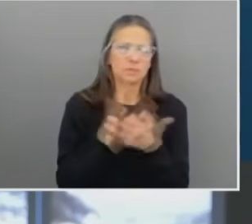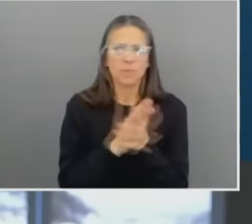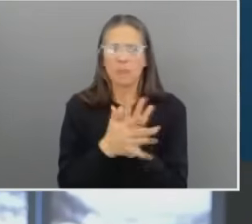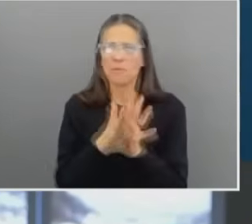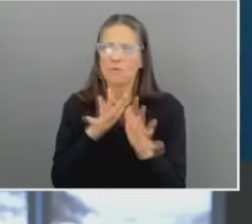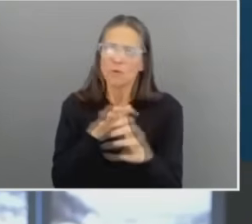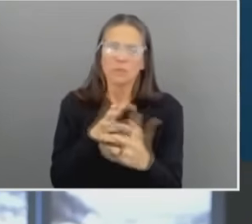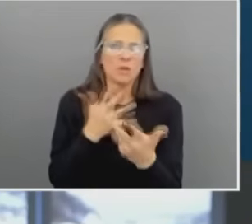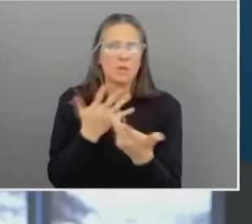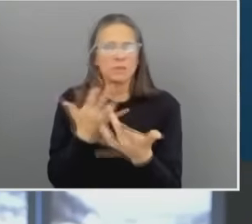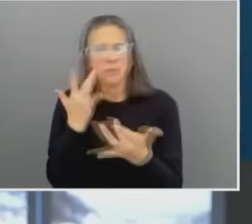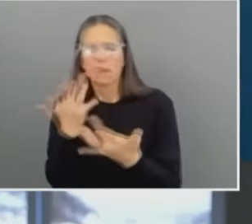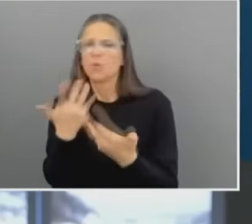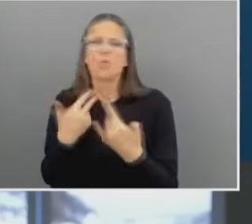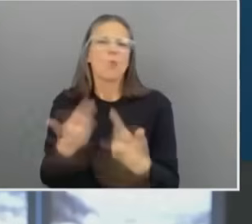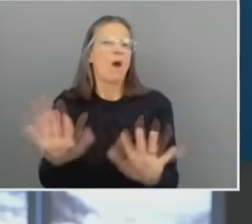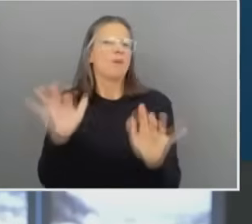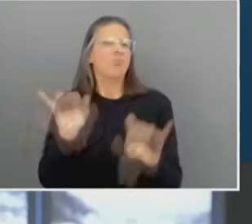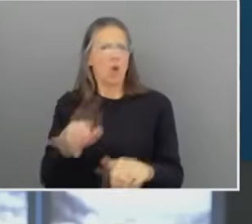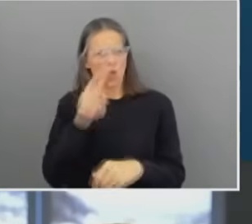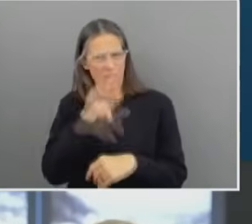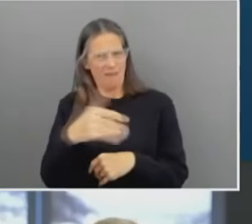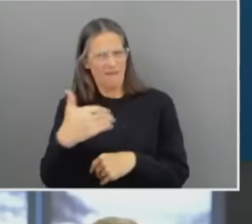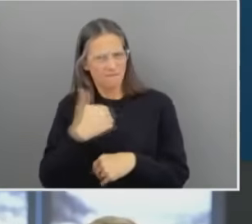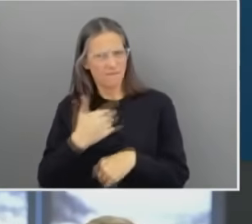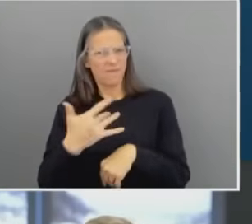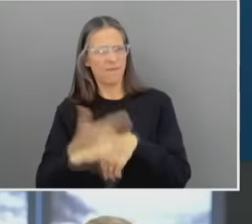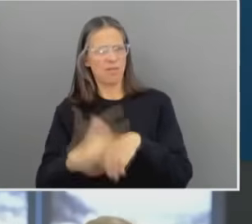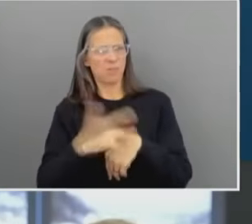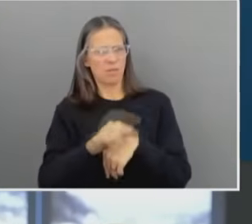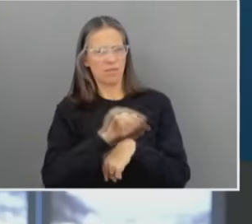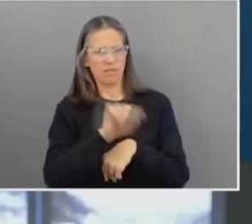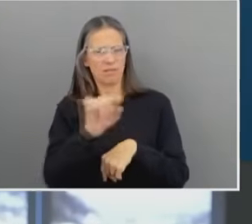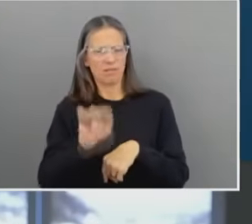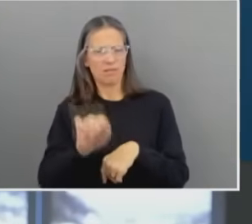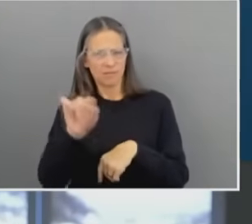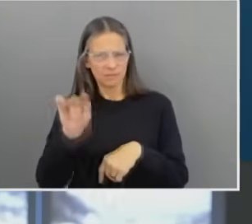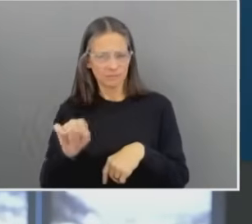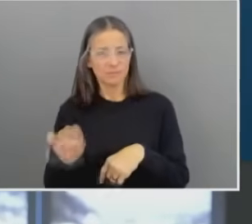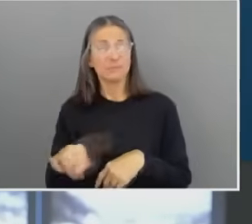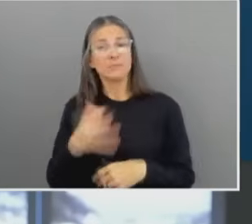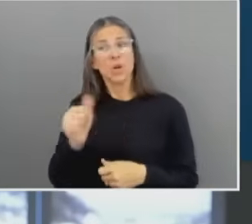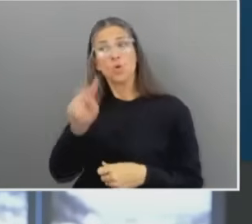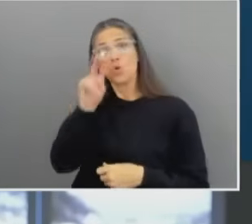WE DON’T WANT TO LOSE ANYBODY TO HYPOTHERMIA BECAUSE POWER IS OUT. AND THESE ARE RIGHT HERE AVAILABLE.